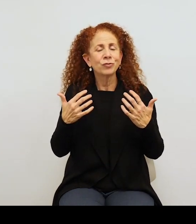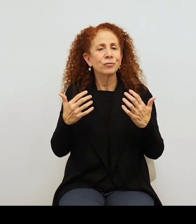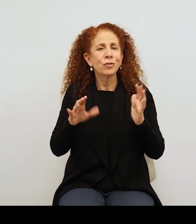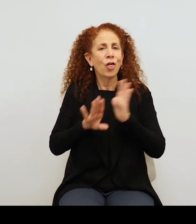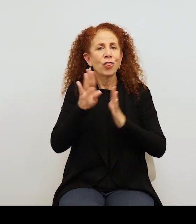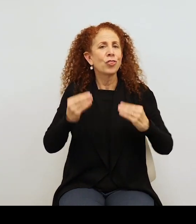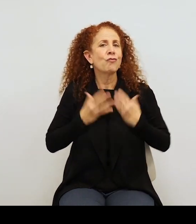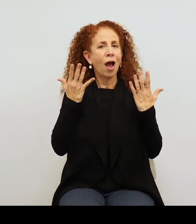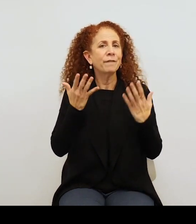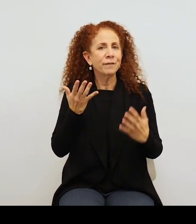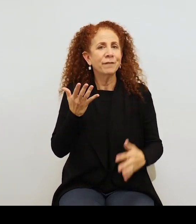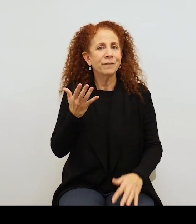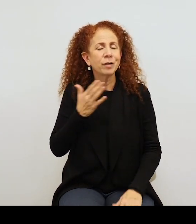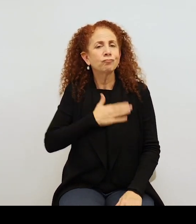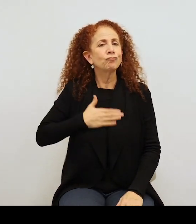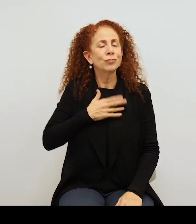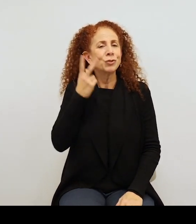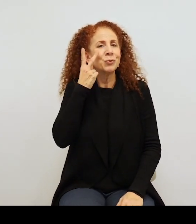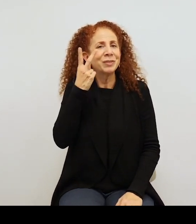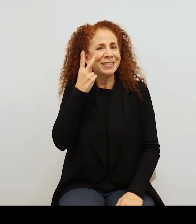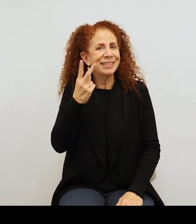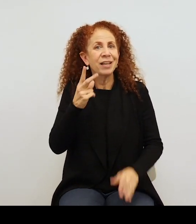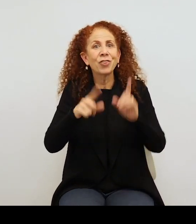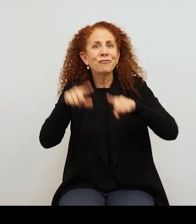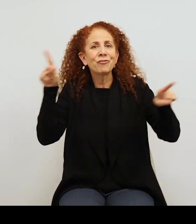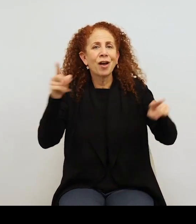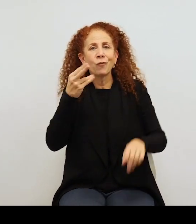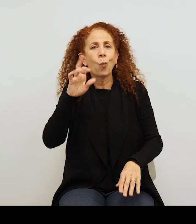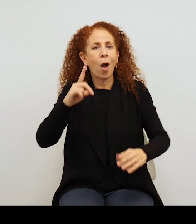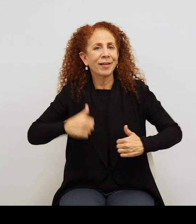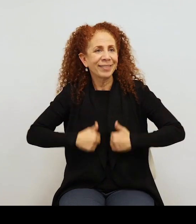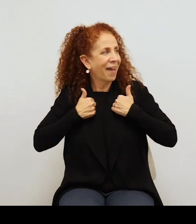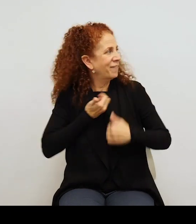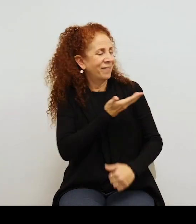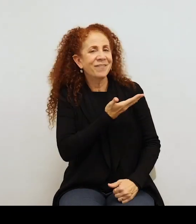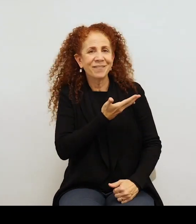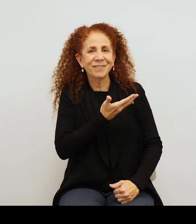It was really lovely to see the variety of wildlife in Berlin.